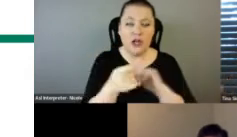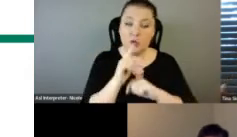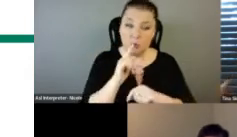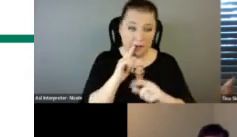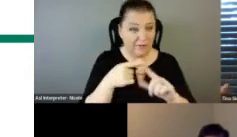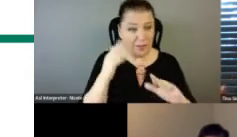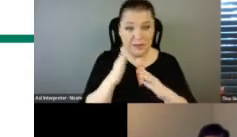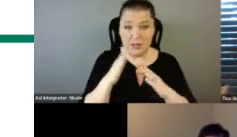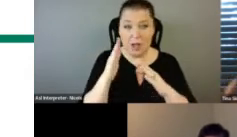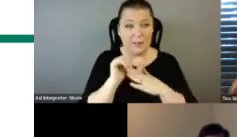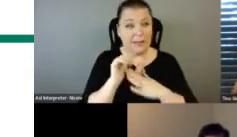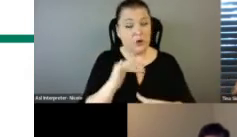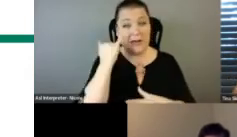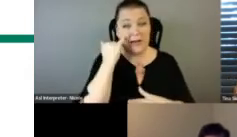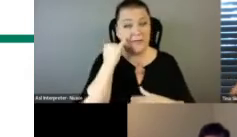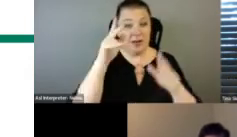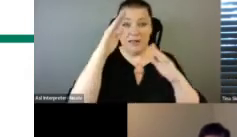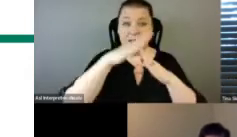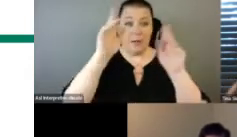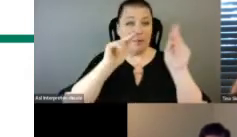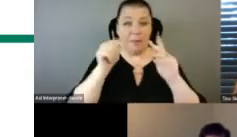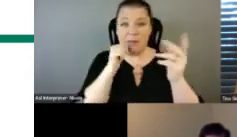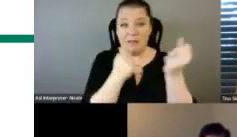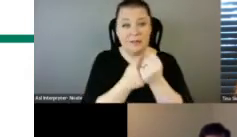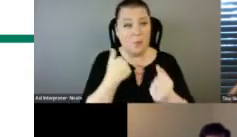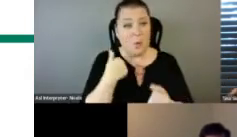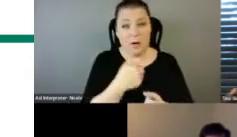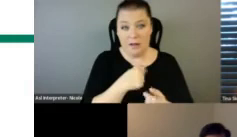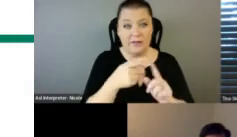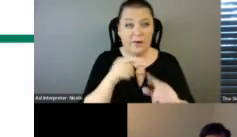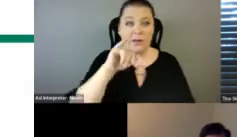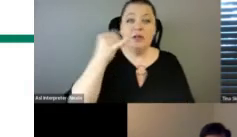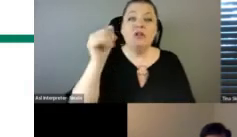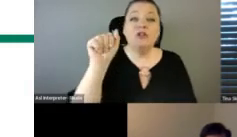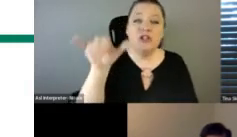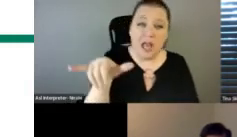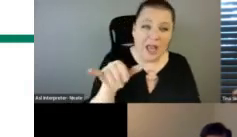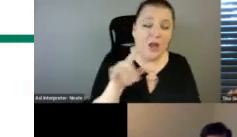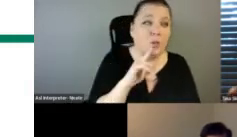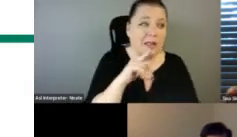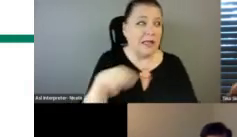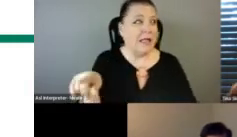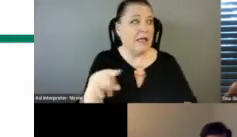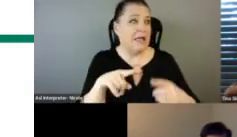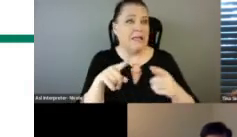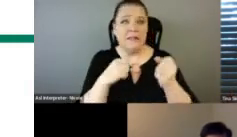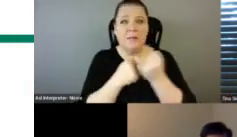had good direction, and support from Jay in his team, I'm not sure that we would have made it